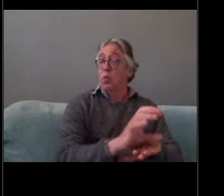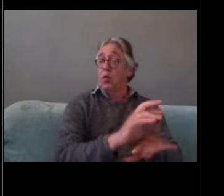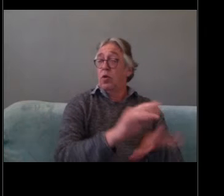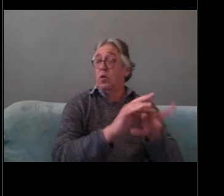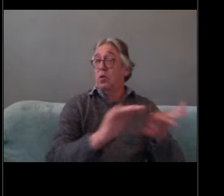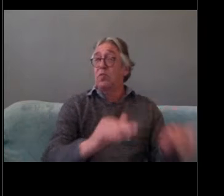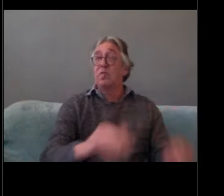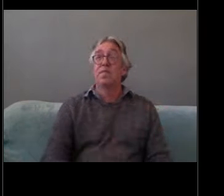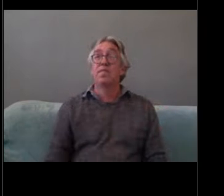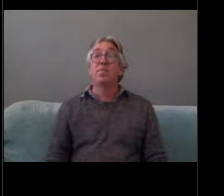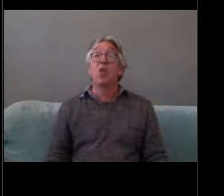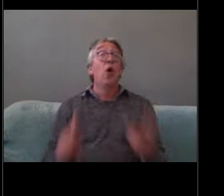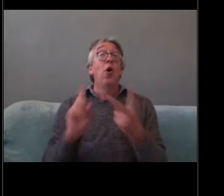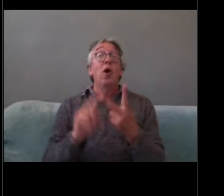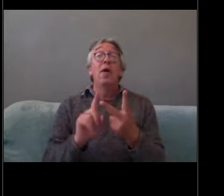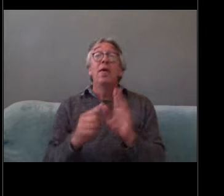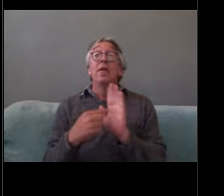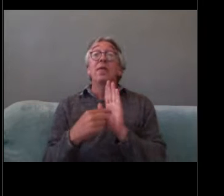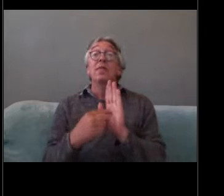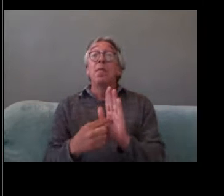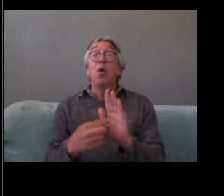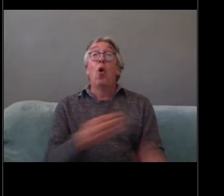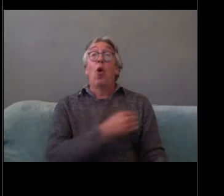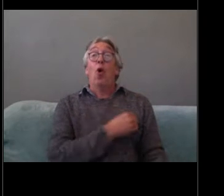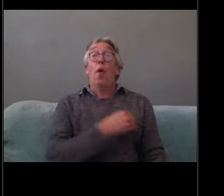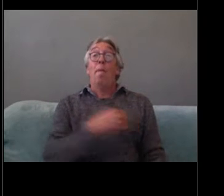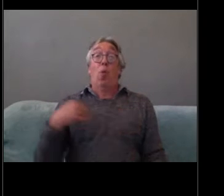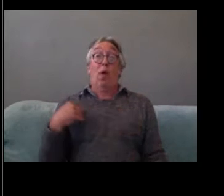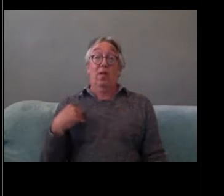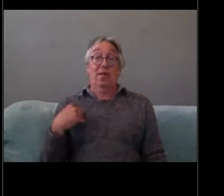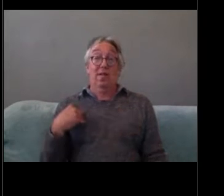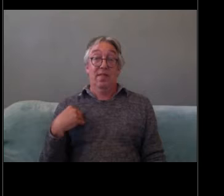There are some ongoing discussions on the capacity of healthcare services,